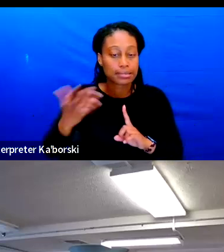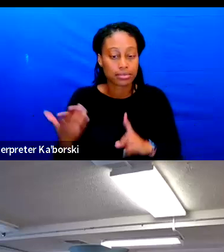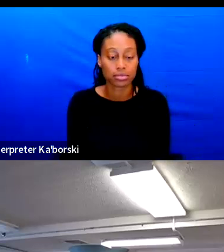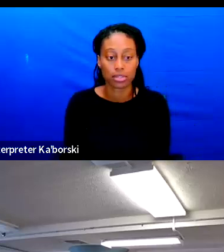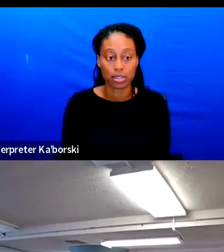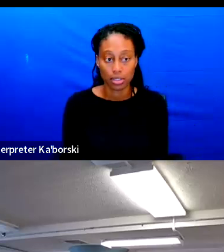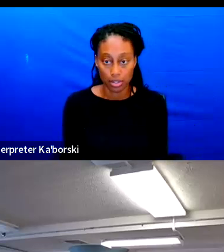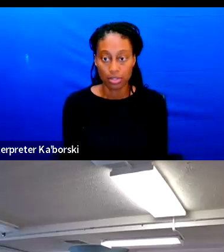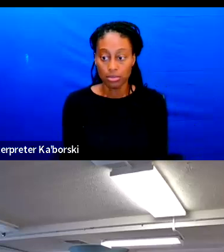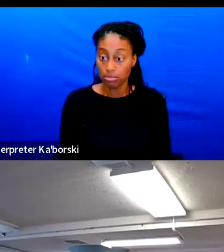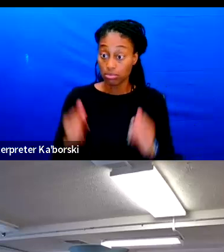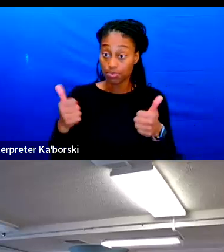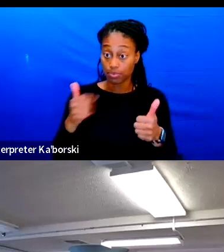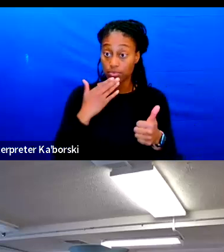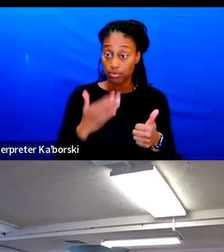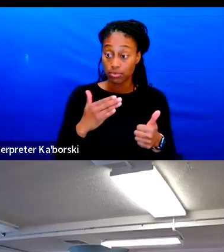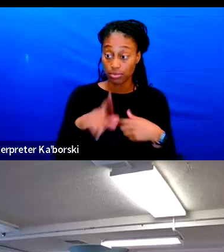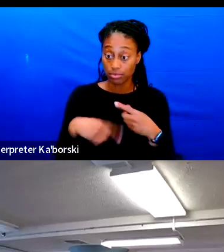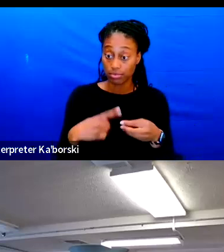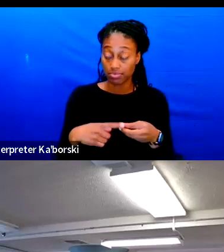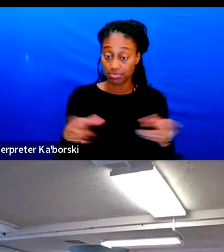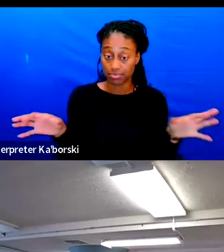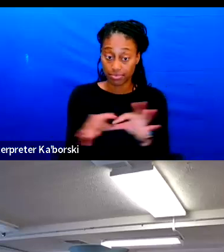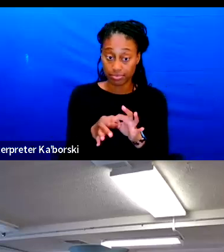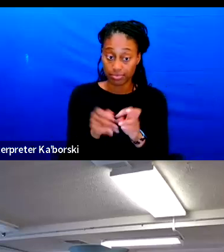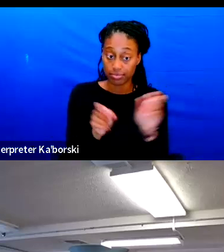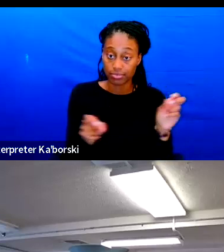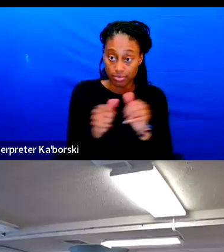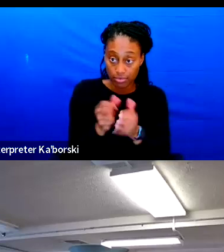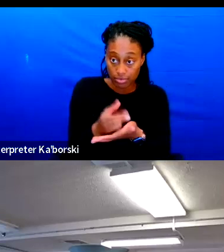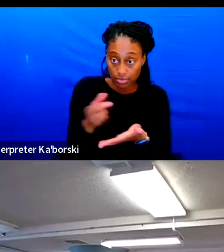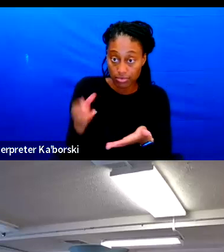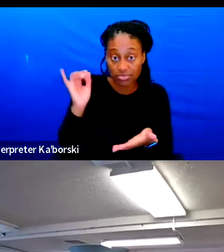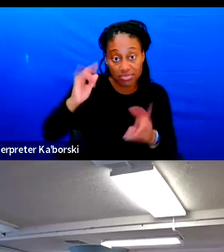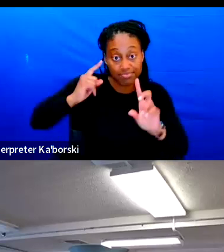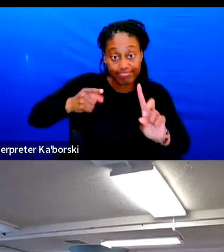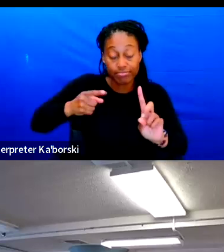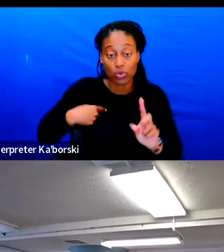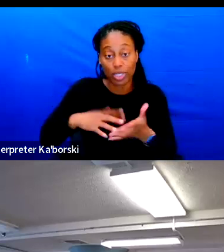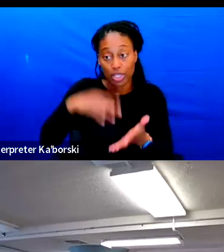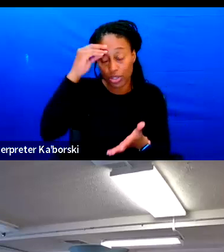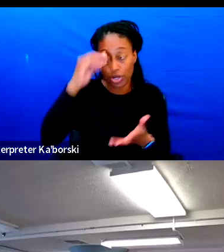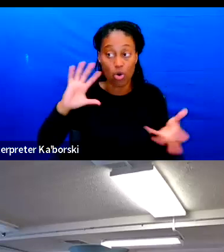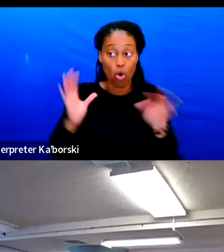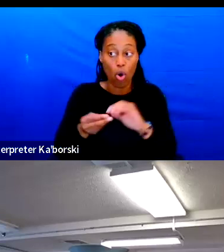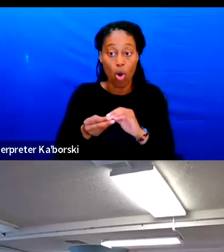Kyle Kleist: Well said, I mean, it's all about connecting people with resources. I mean, that's what we do. We learn about all of the resources available to the